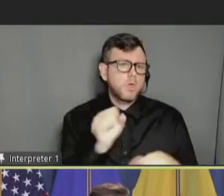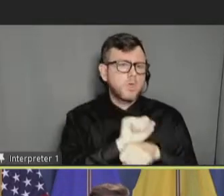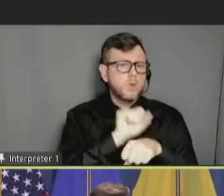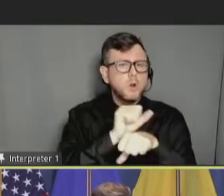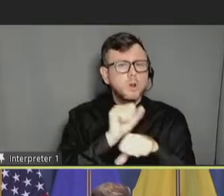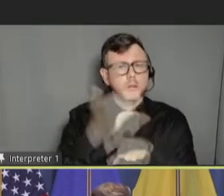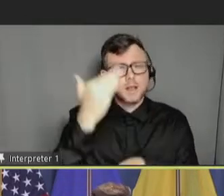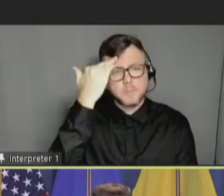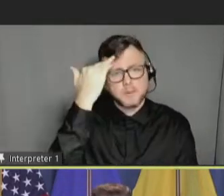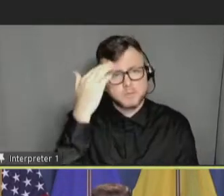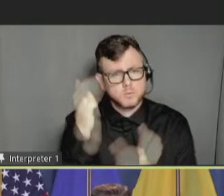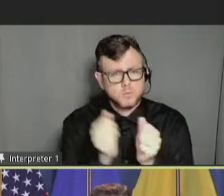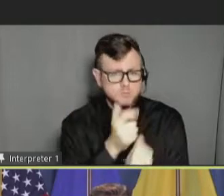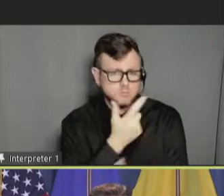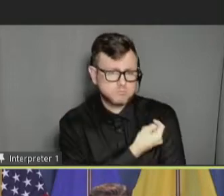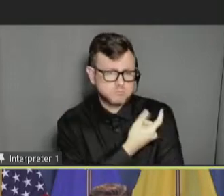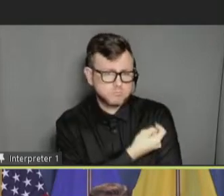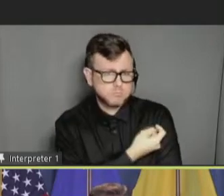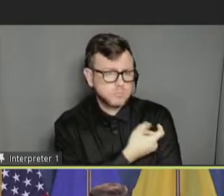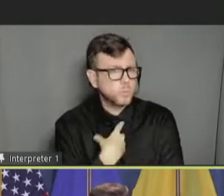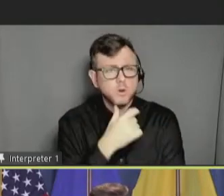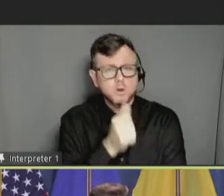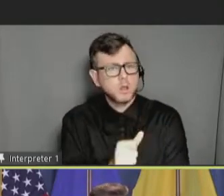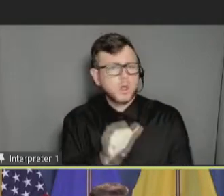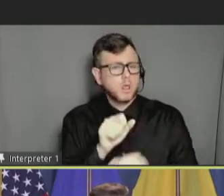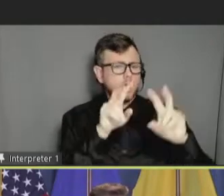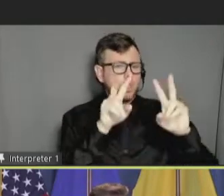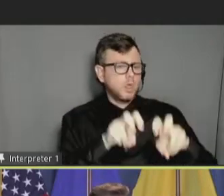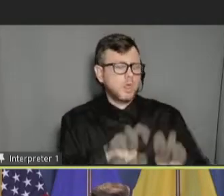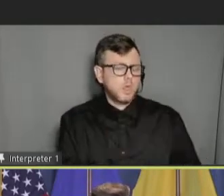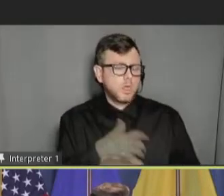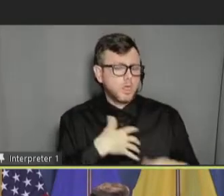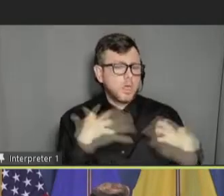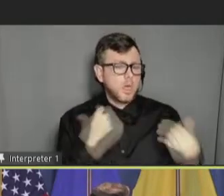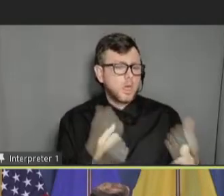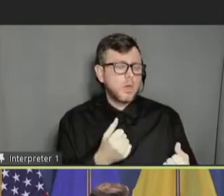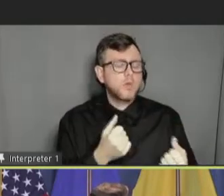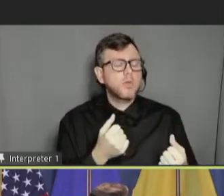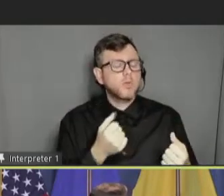we are not assessing whether or not health personnel are trained or have the competency,